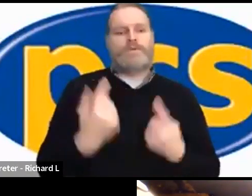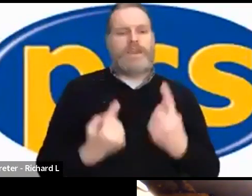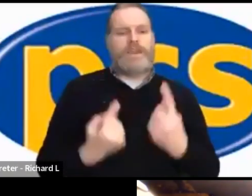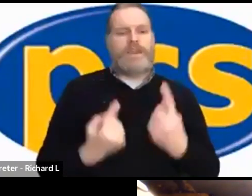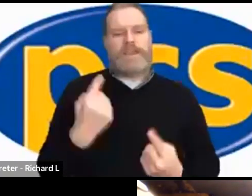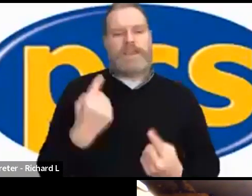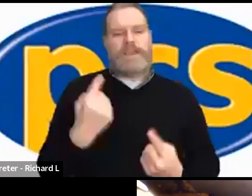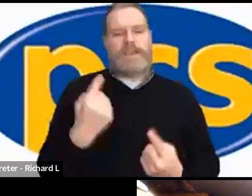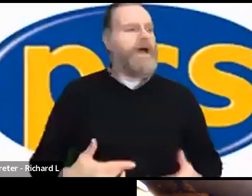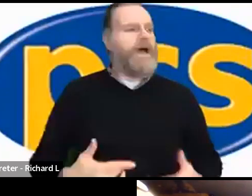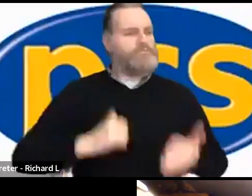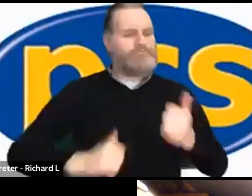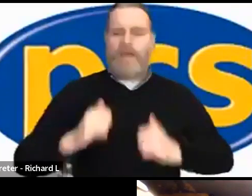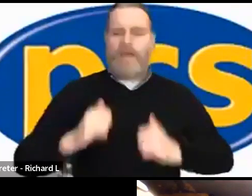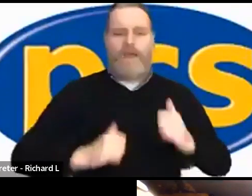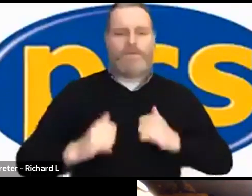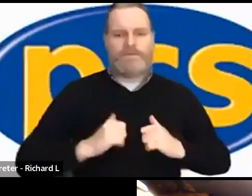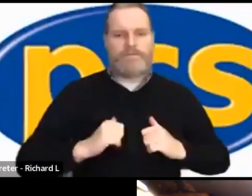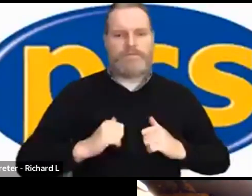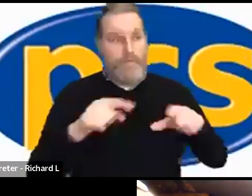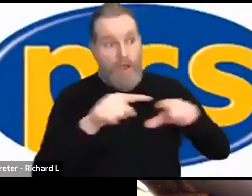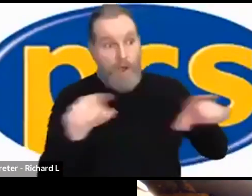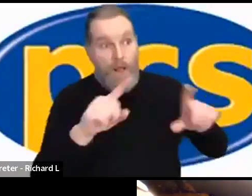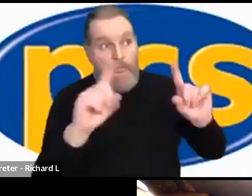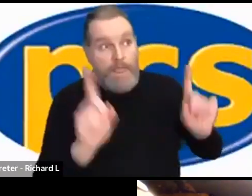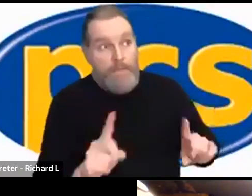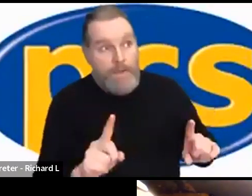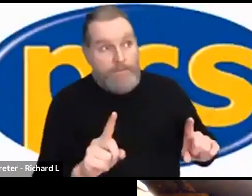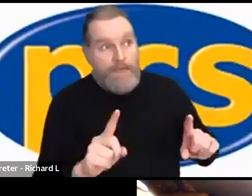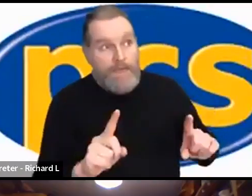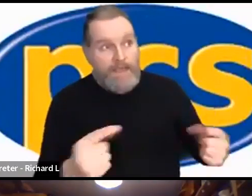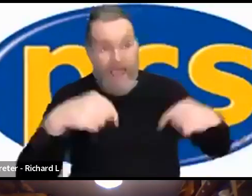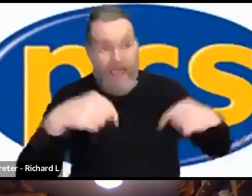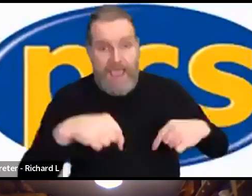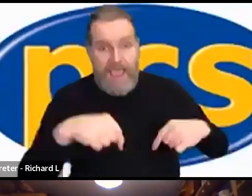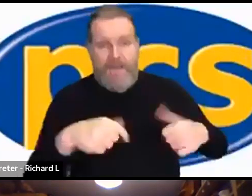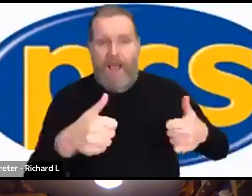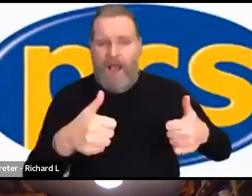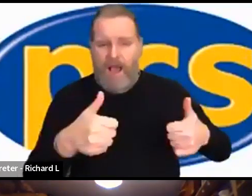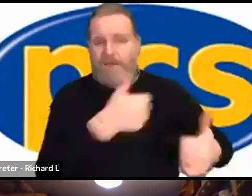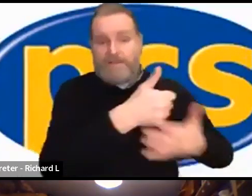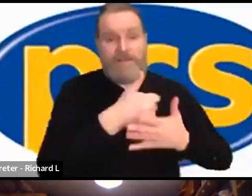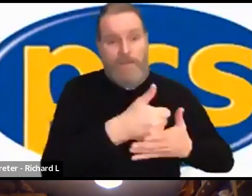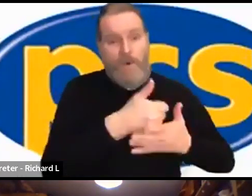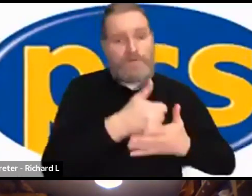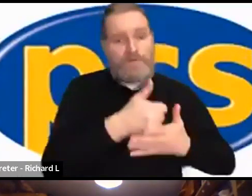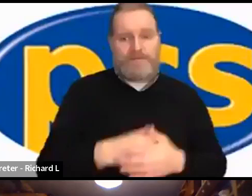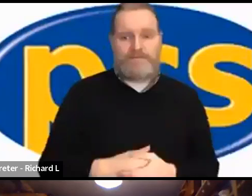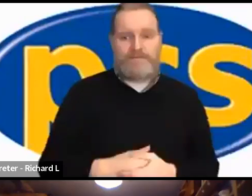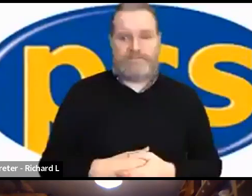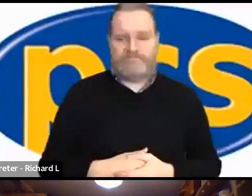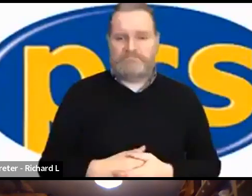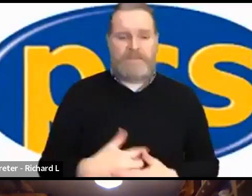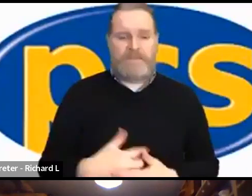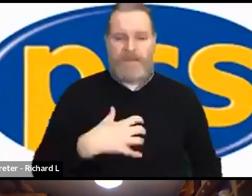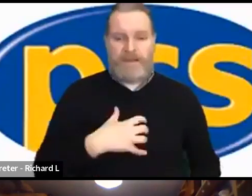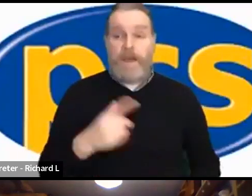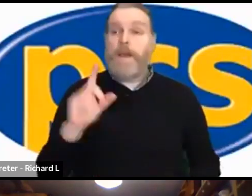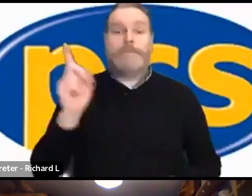came together as one . The support of the The support of the public that we have we had don't be frightened we had don't be frightened of that that.